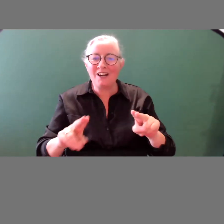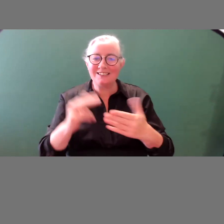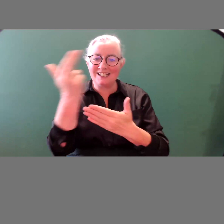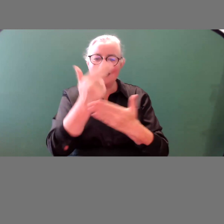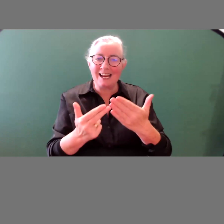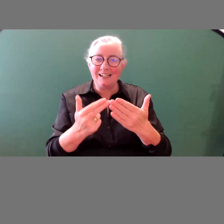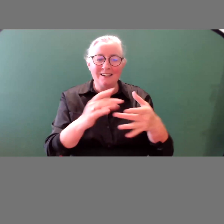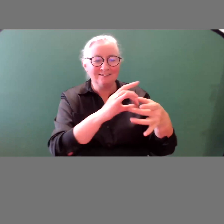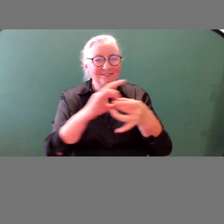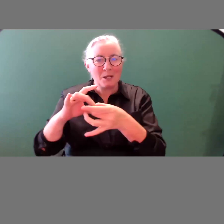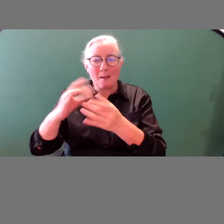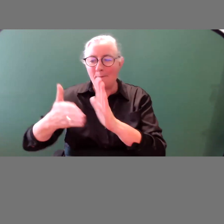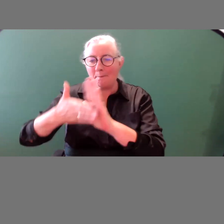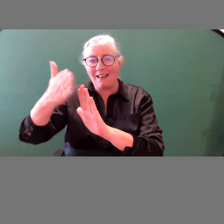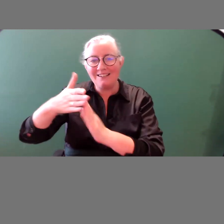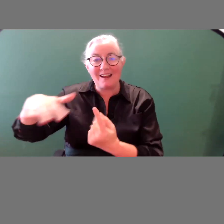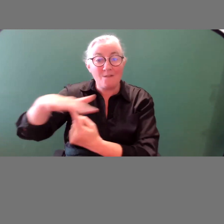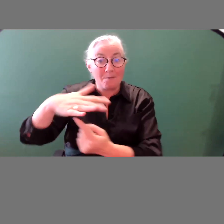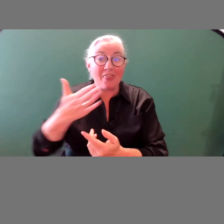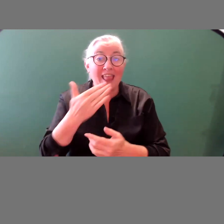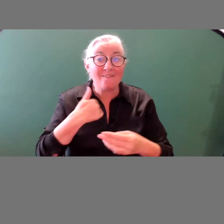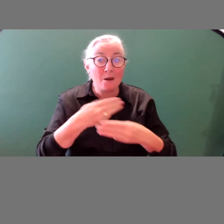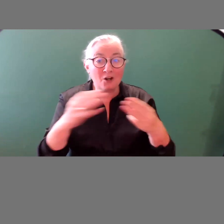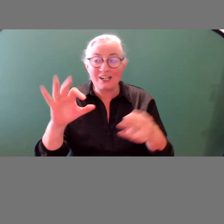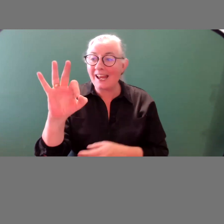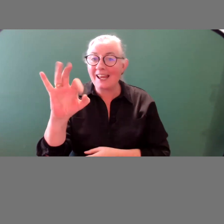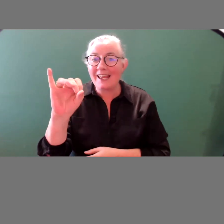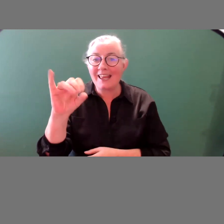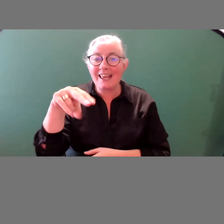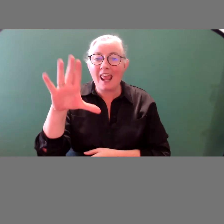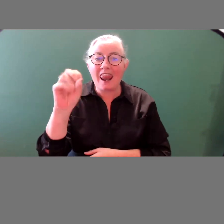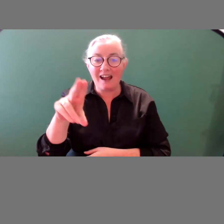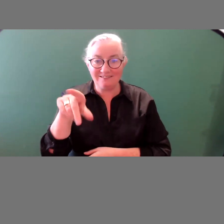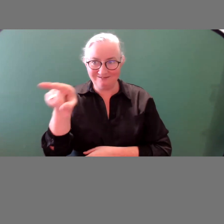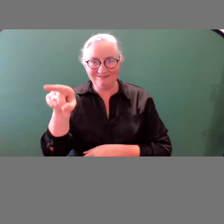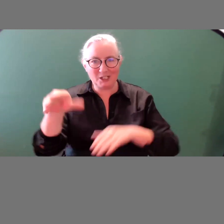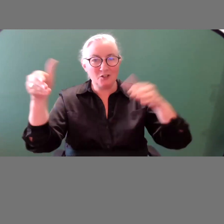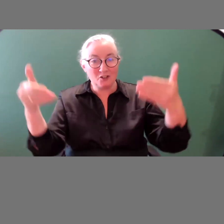environment and thank you very much Ghinlon for that introduction>So first of all I am going to